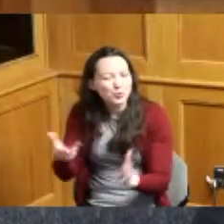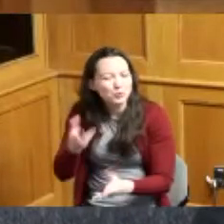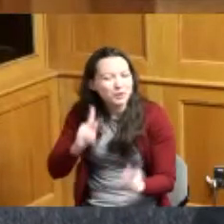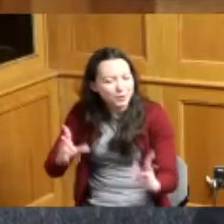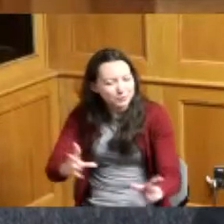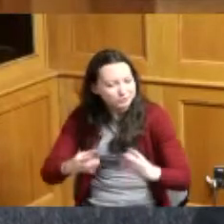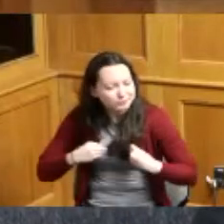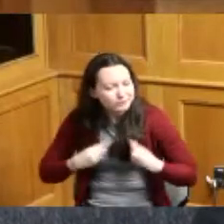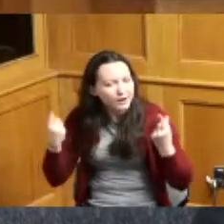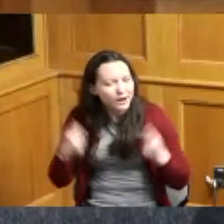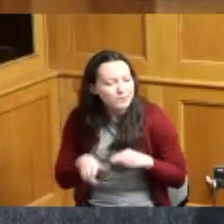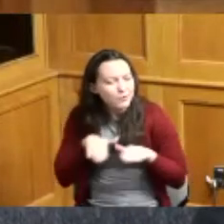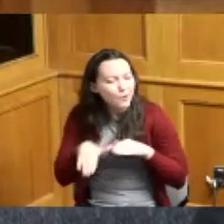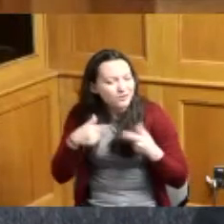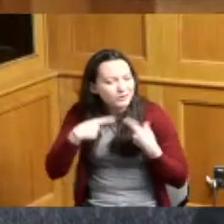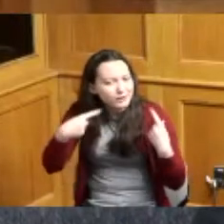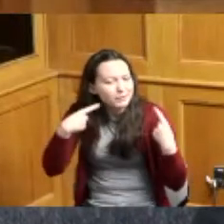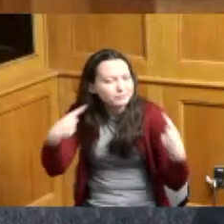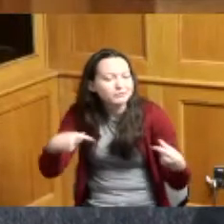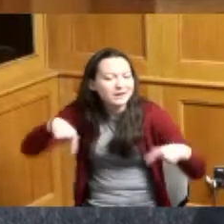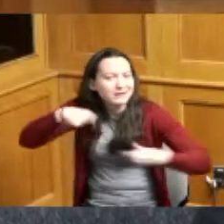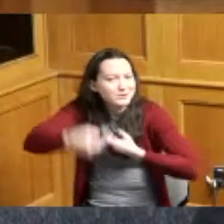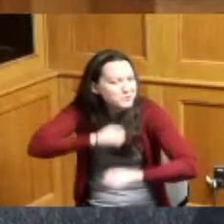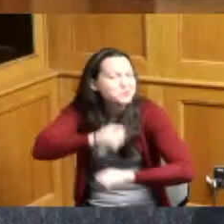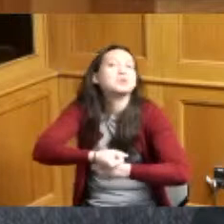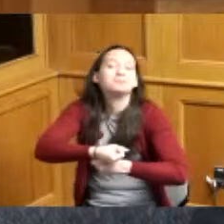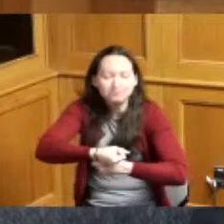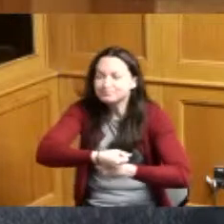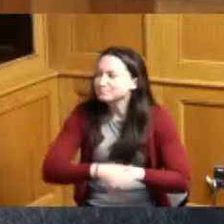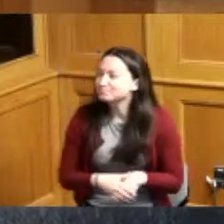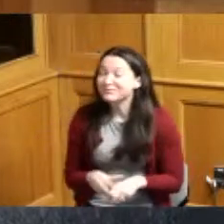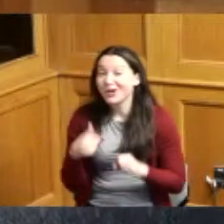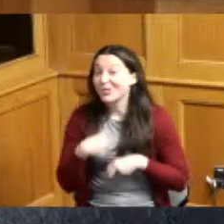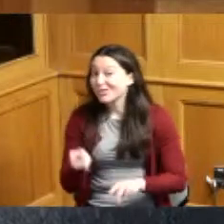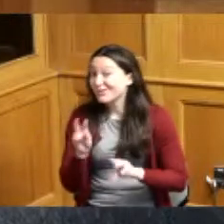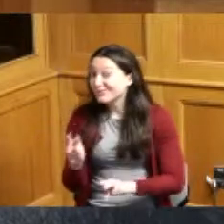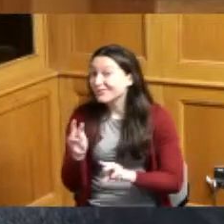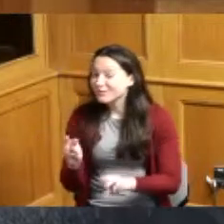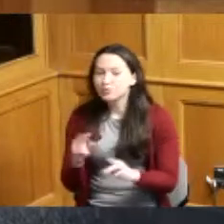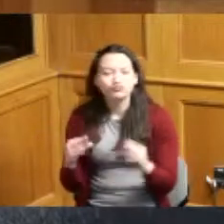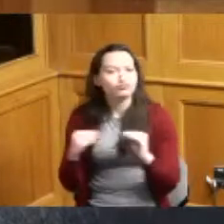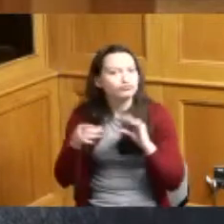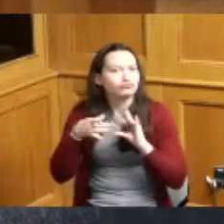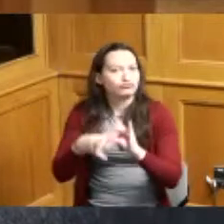going into the walk of fame for this year and so I look forward also to more conversation about that